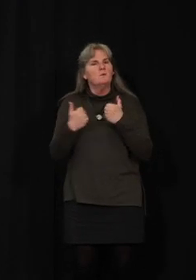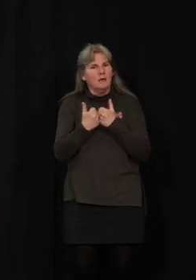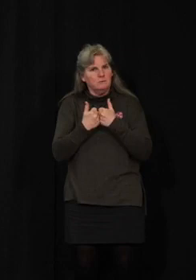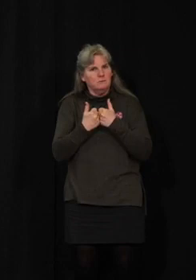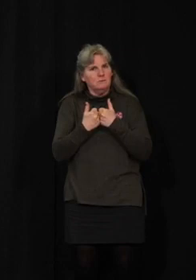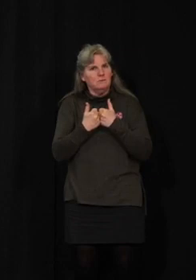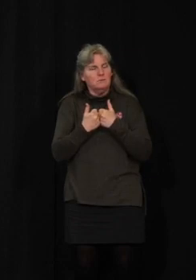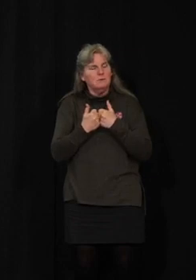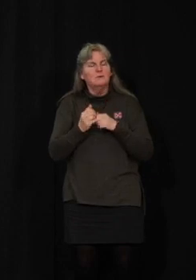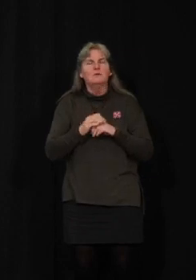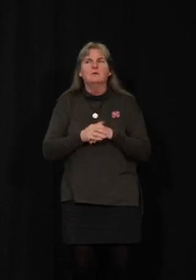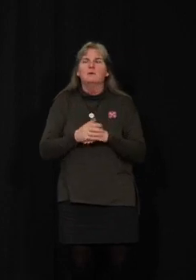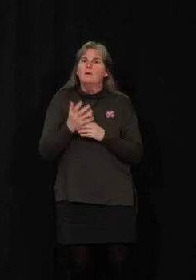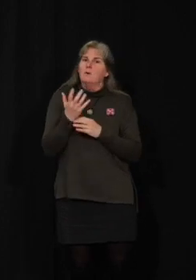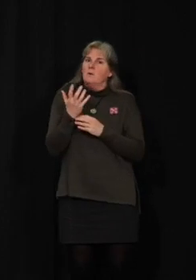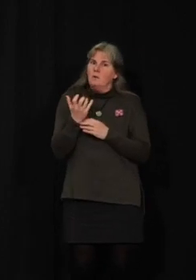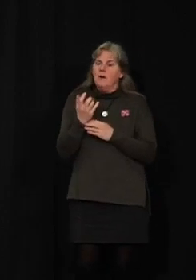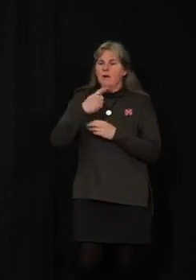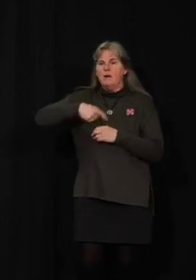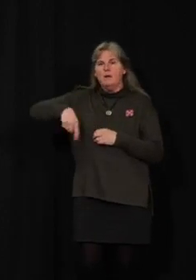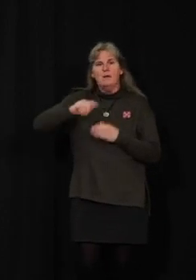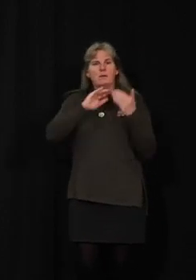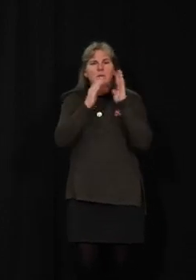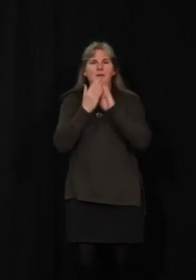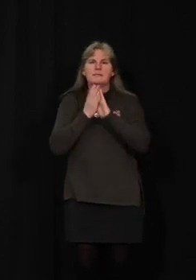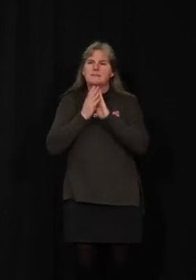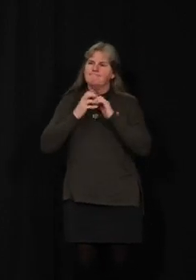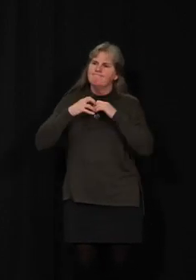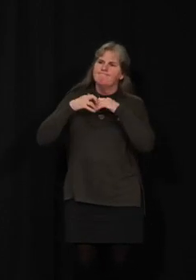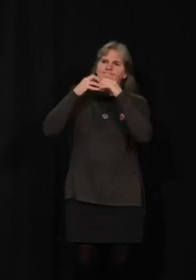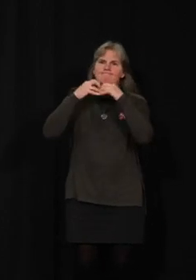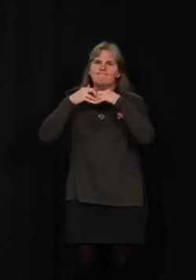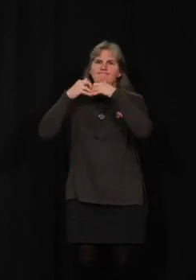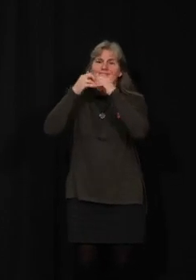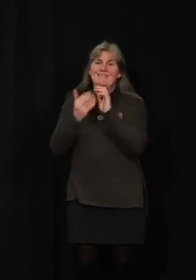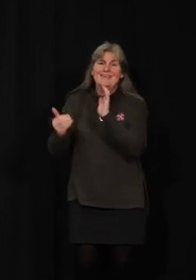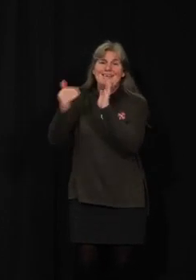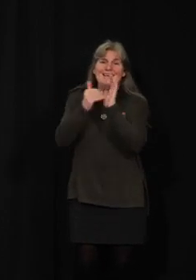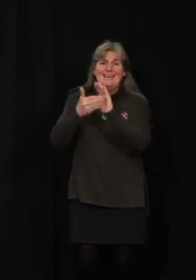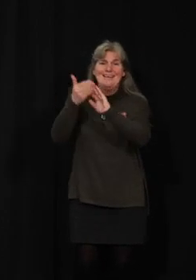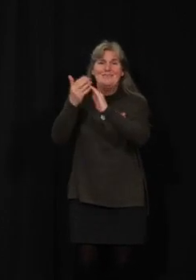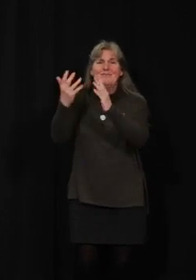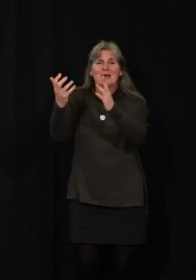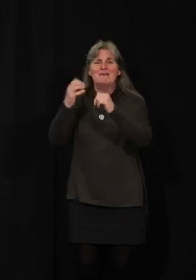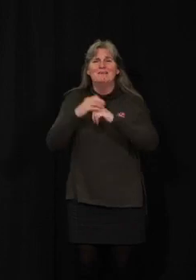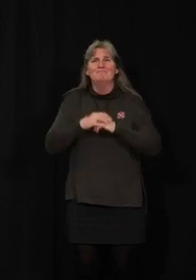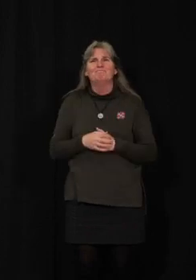communities back up and running. And I know deep in our hearts Yukoners want to put a neighbour